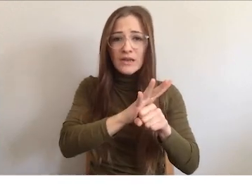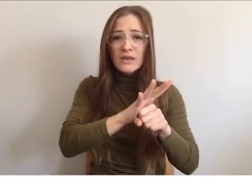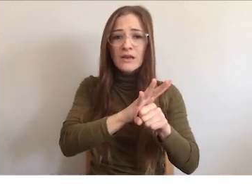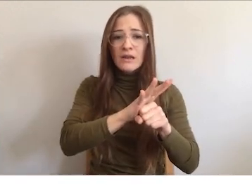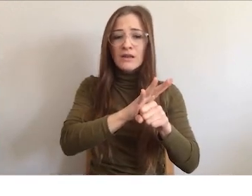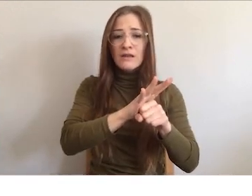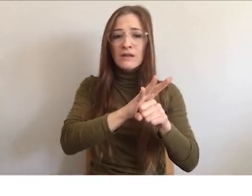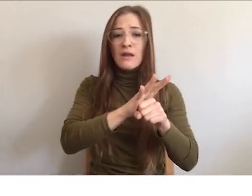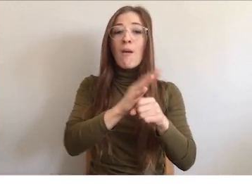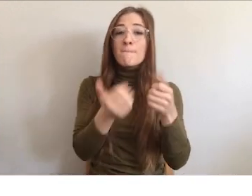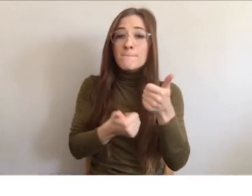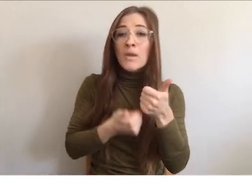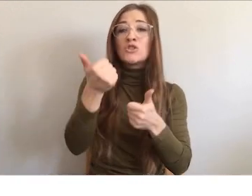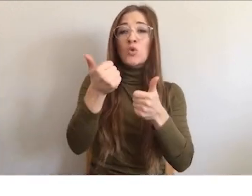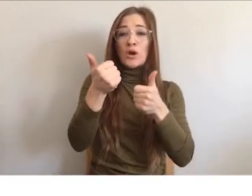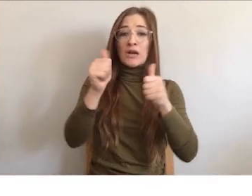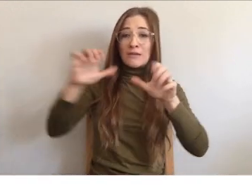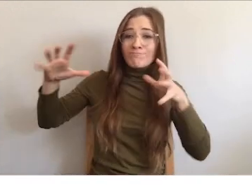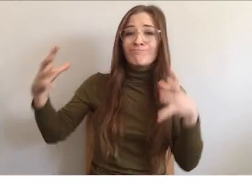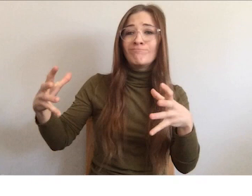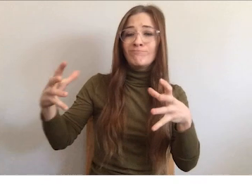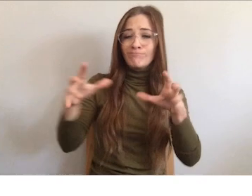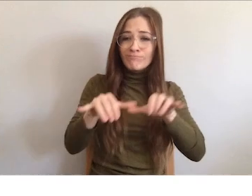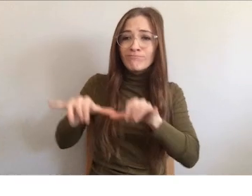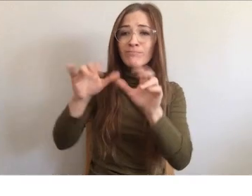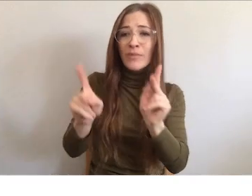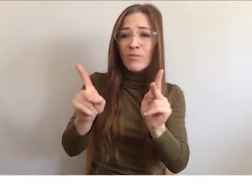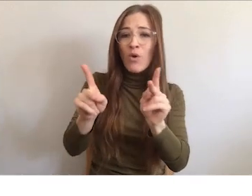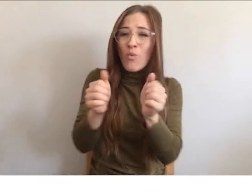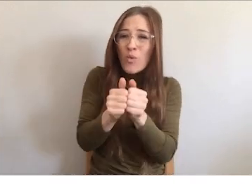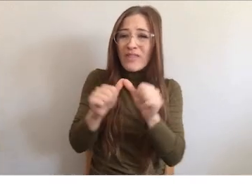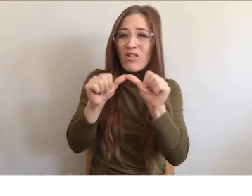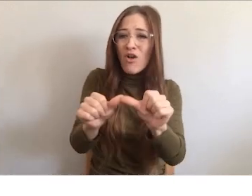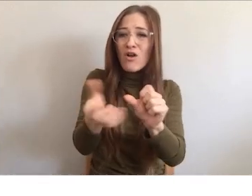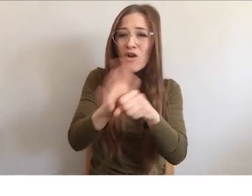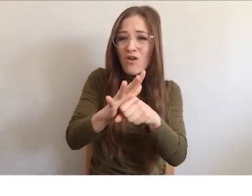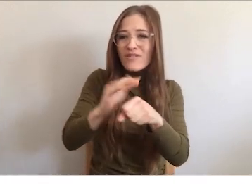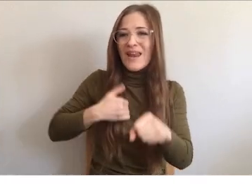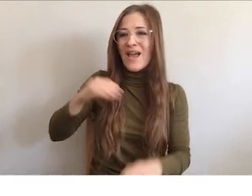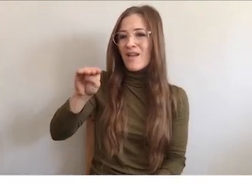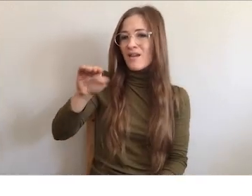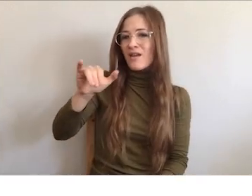hospitalized from COVID, the majority of people with long COVID actually had a mild case